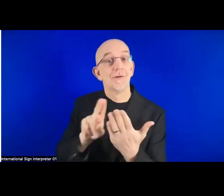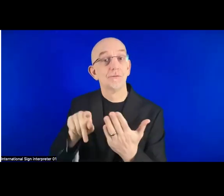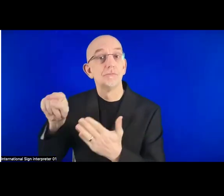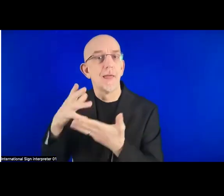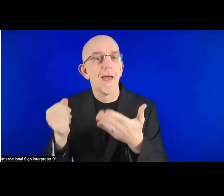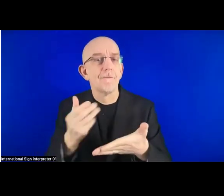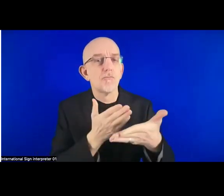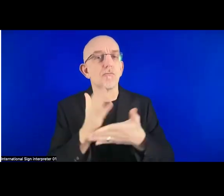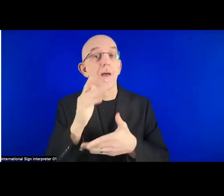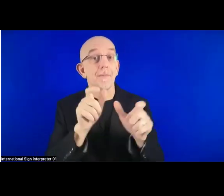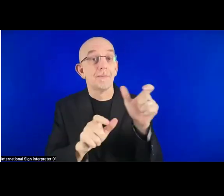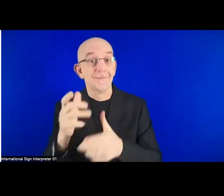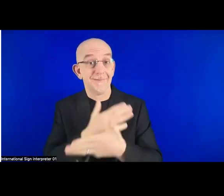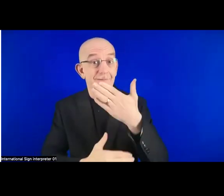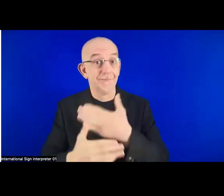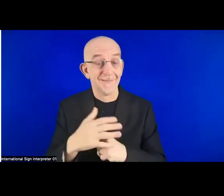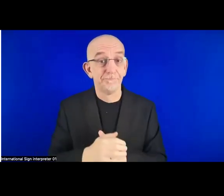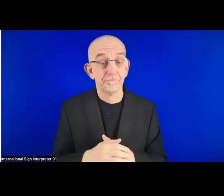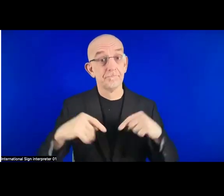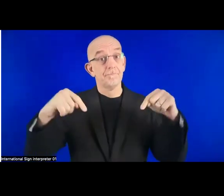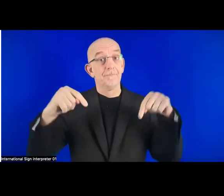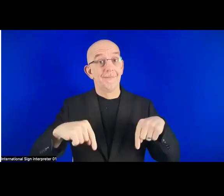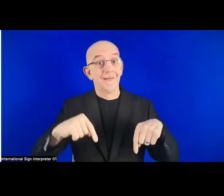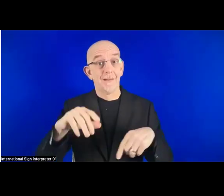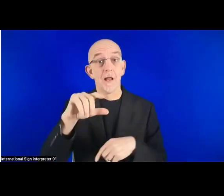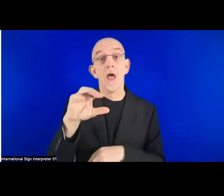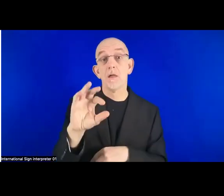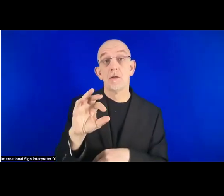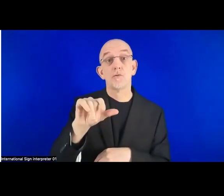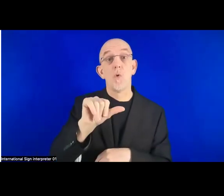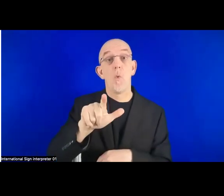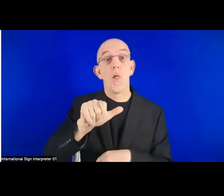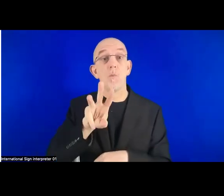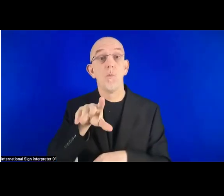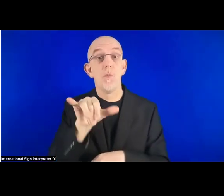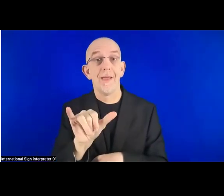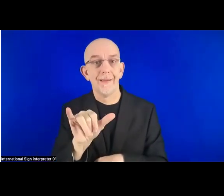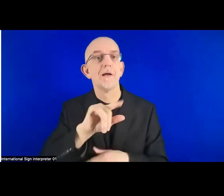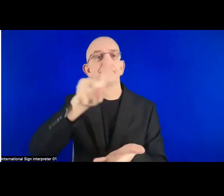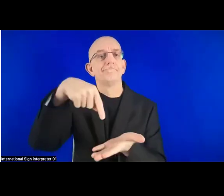employing partners in this project, we are building on the success of two previous